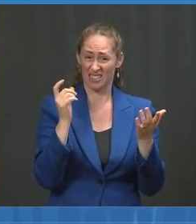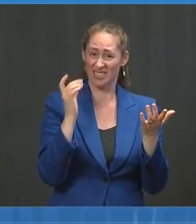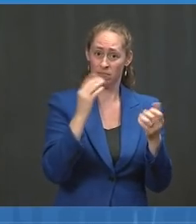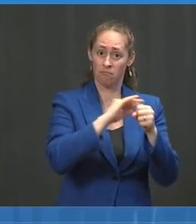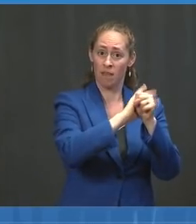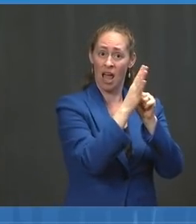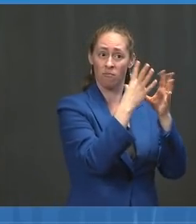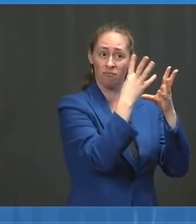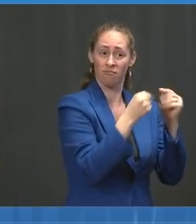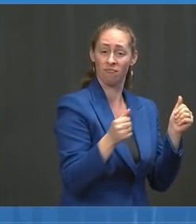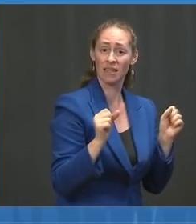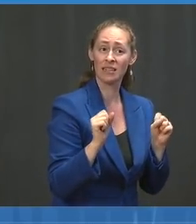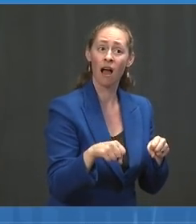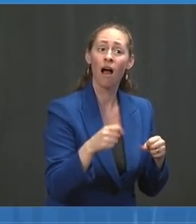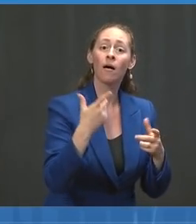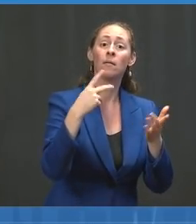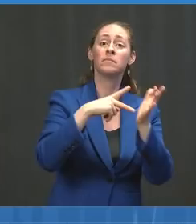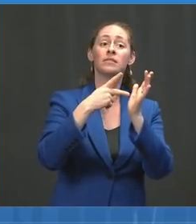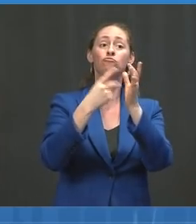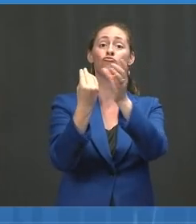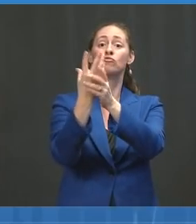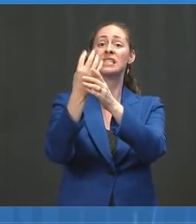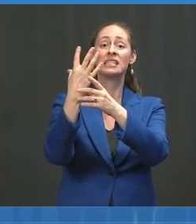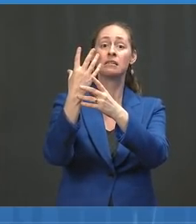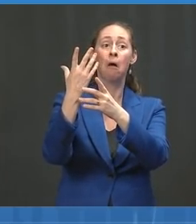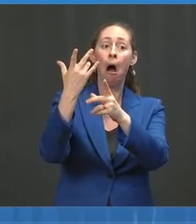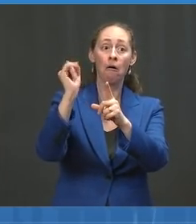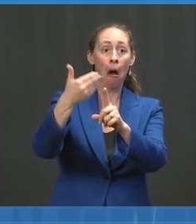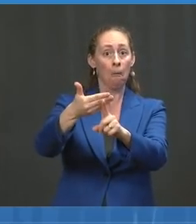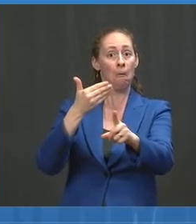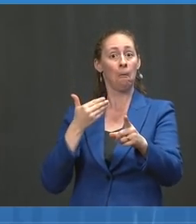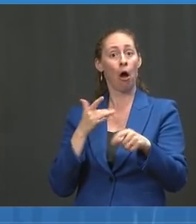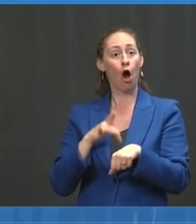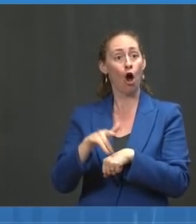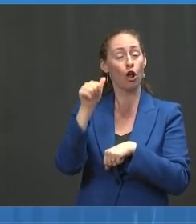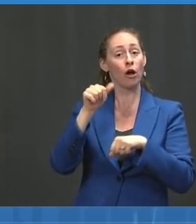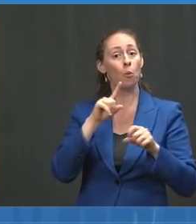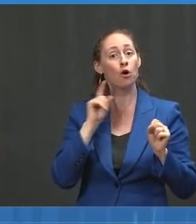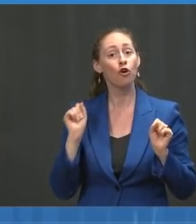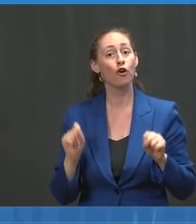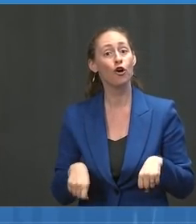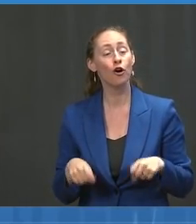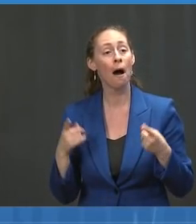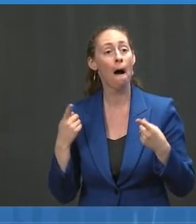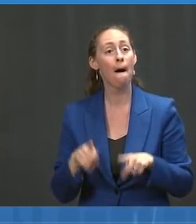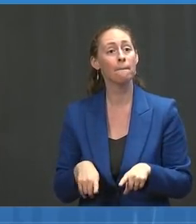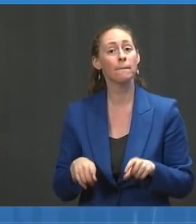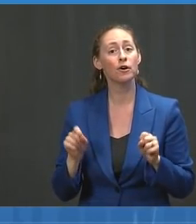to getting the end of this pandemic very, very clearly by just listening to everything you've heard